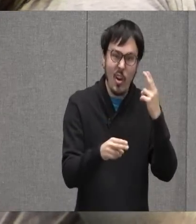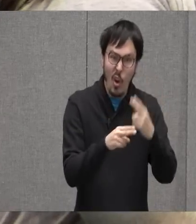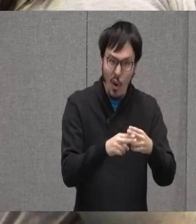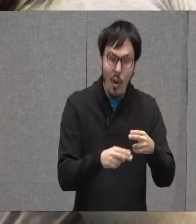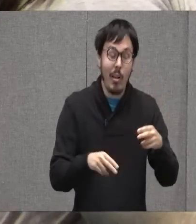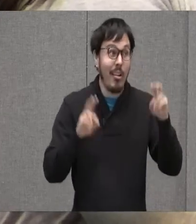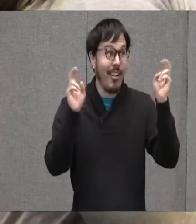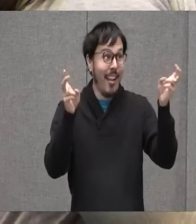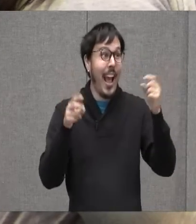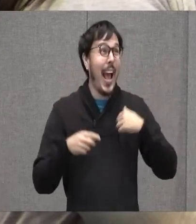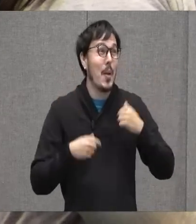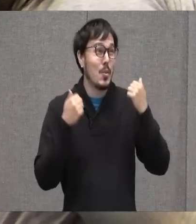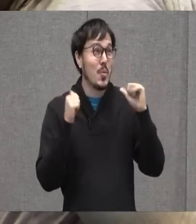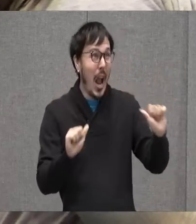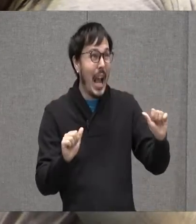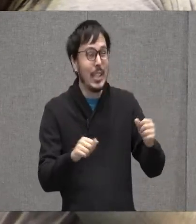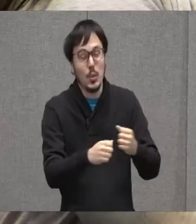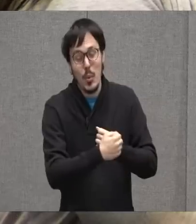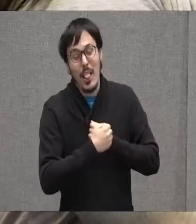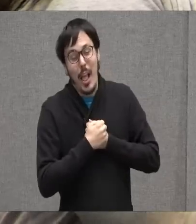That doesn't sound like something I'm trying to love.